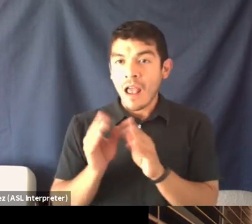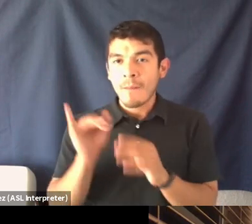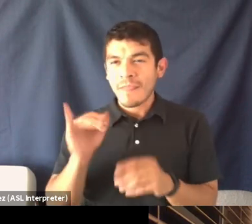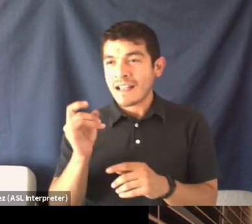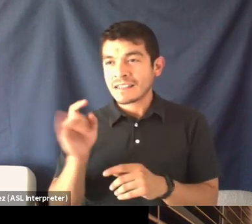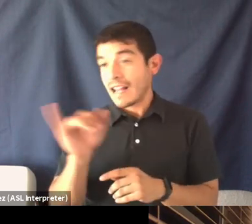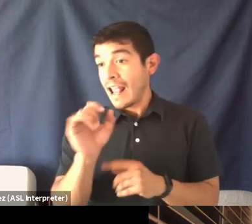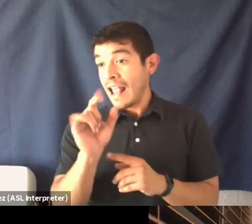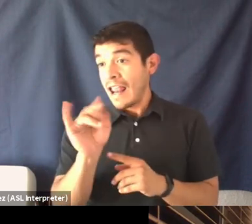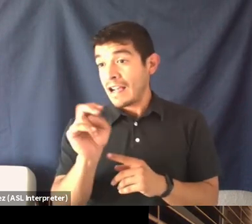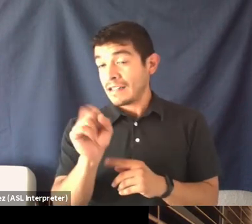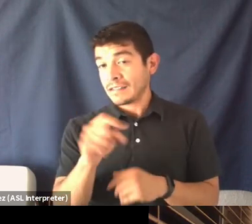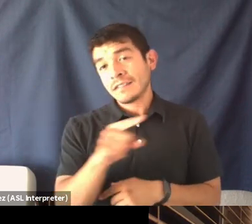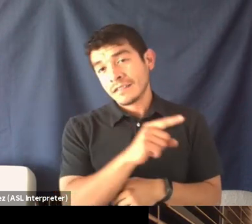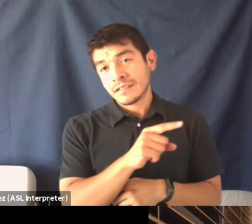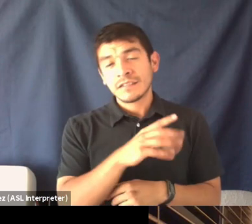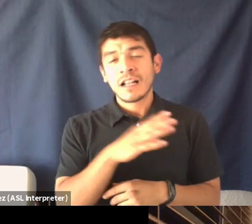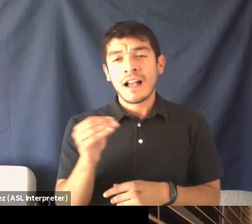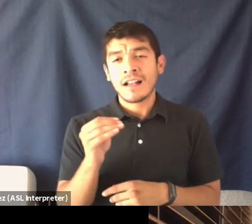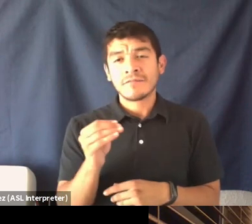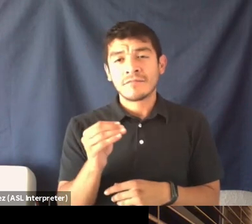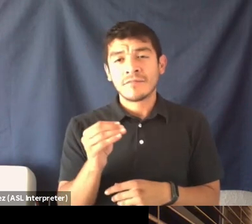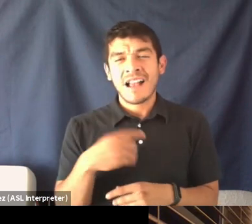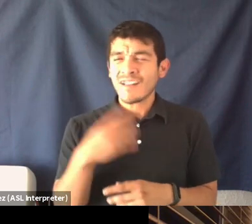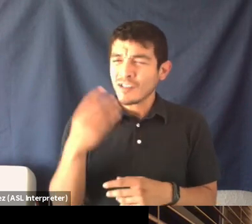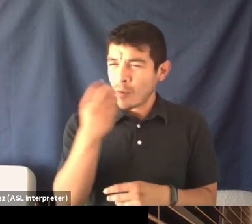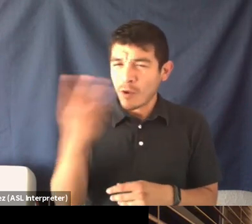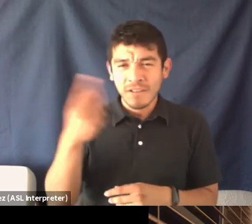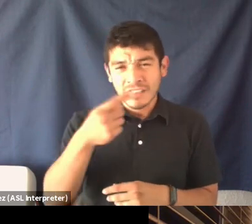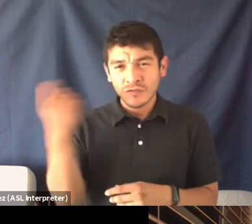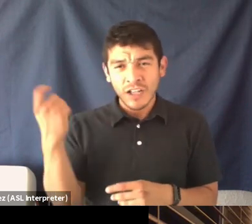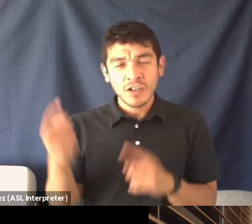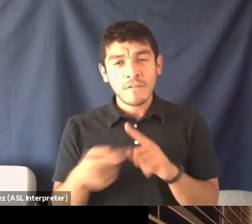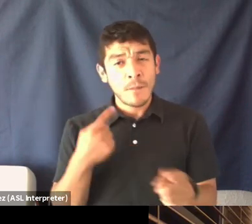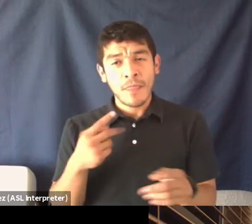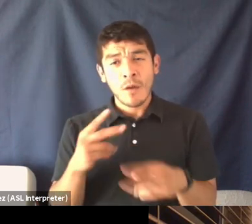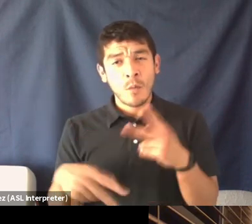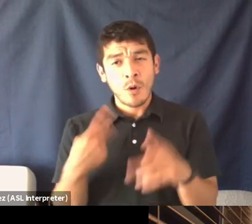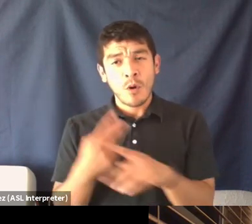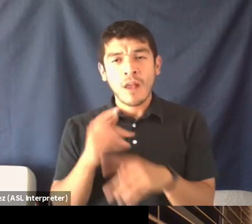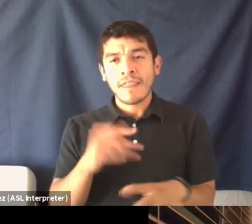And all these kinds of like, beautiful distractions from the world that can kinda take your mind out.